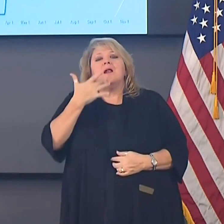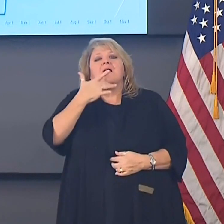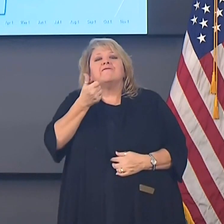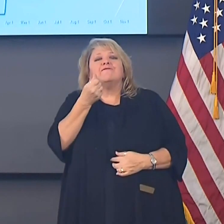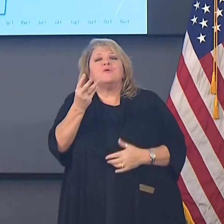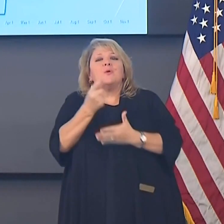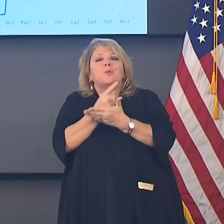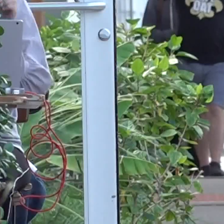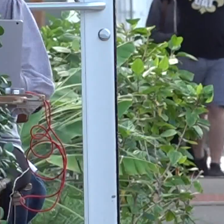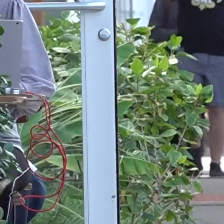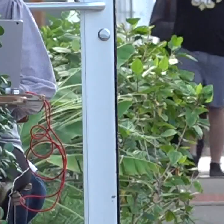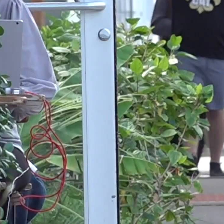WHAT WE'RE SEEING NOW IS AS CONCERNING AS IT HAS WHAT WE'RE SEEING NOW IS AS CONCERNING AS IT HAS EVER WHAT WE'RE SEEING NOW IS AS CONCERNING AS IT HAS EVER BEEN CONCERNING AS IT HAS EVER BEEN CONCERNING AS IT HAS EVER BEEN . . THERE . THERE IS . THERE IS NO . THERE IS NO QUESTION . THERE IS NO QUESTION ABOUT . THERE IS NO QUESTION ABOUT THAT THERE IS NO QUESTION ABOUT THAT THERE IS NO QUESTION ABOUT THAT >>.